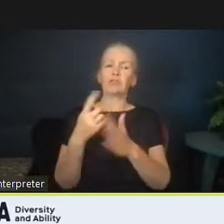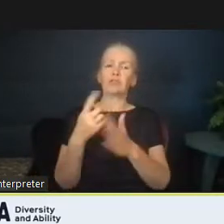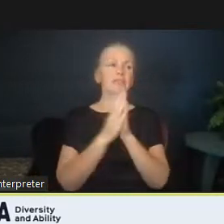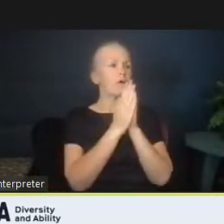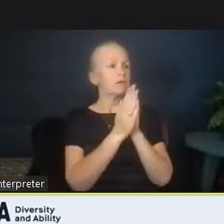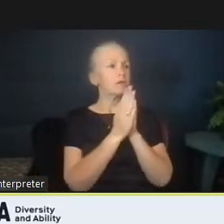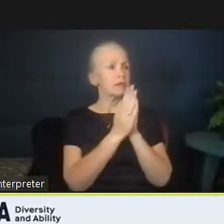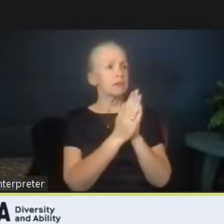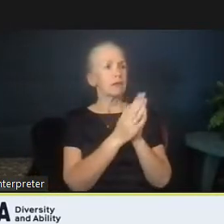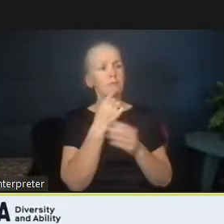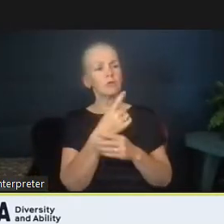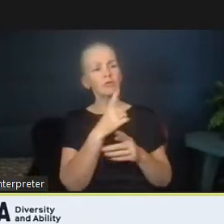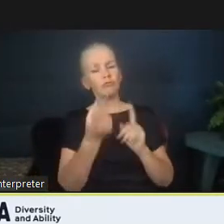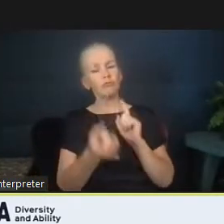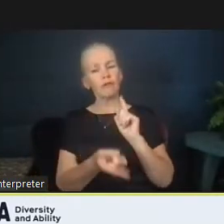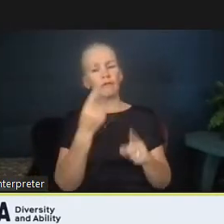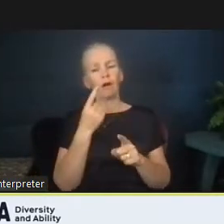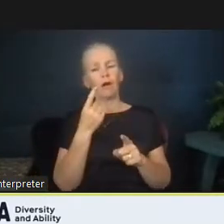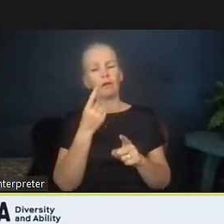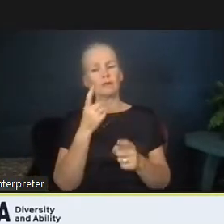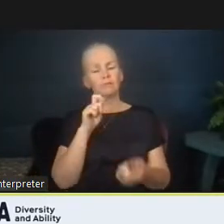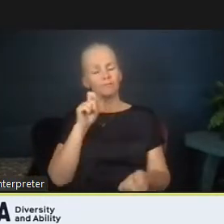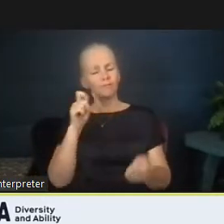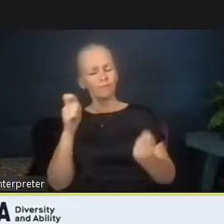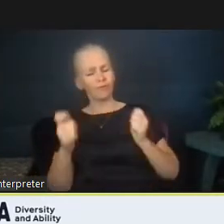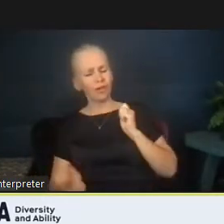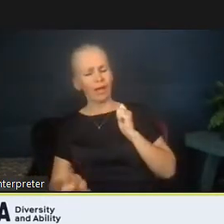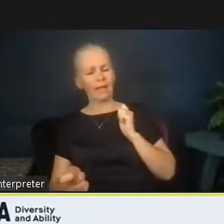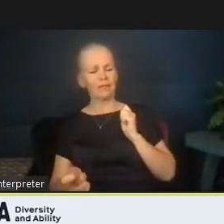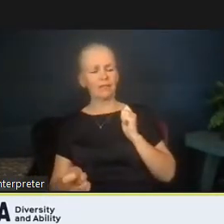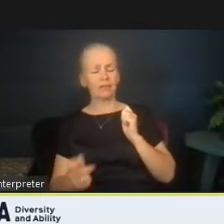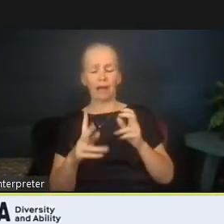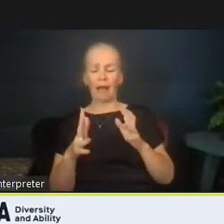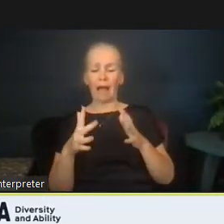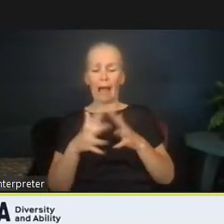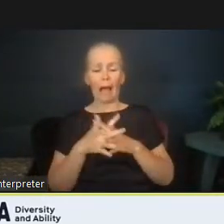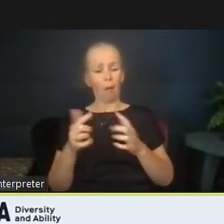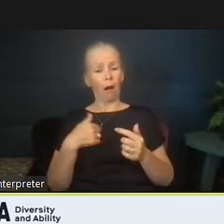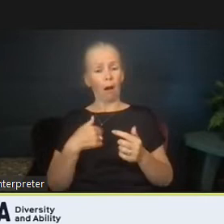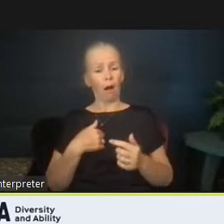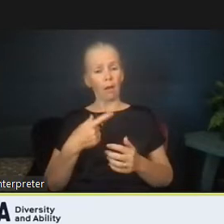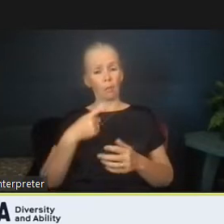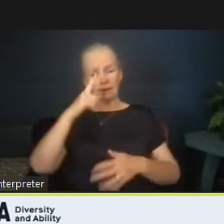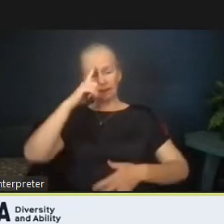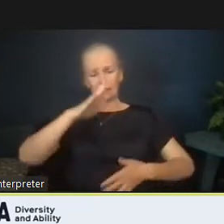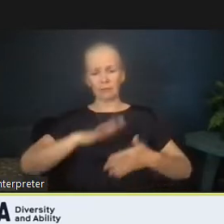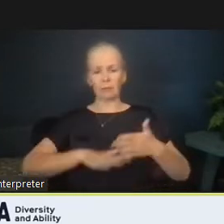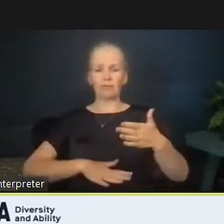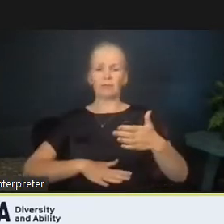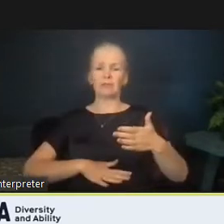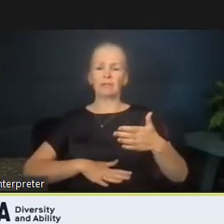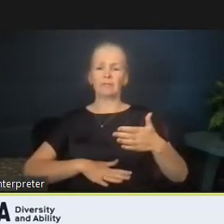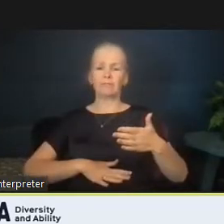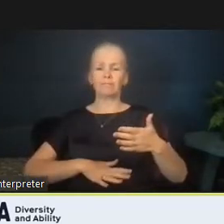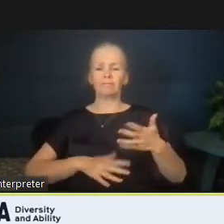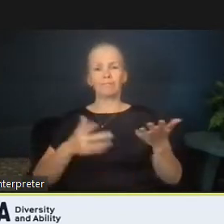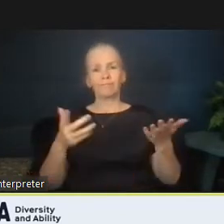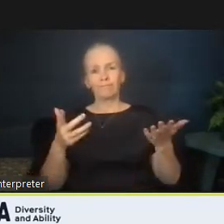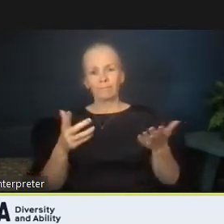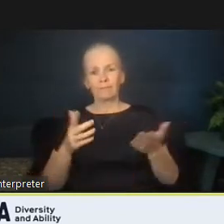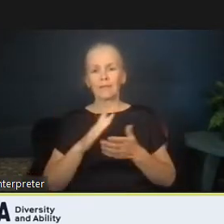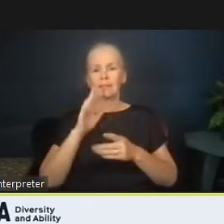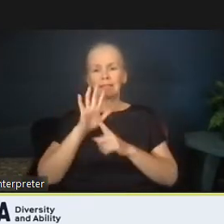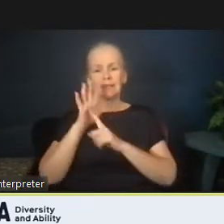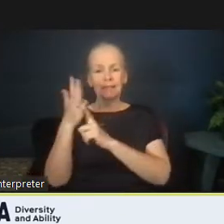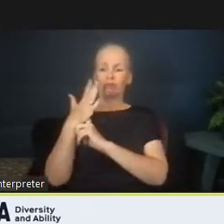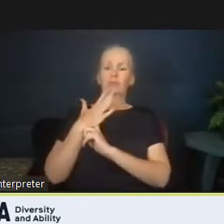to then reverse engineer it and look at how I was experiencing discrimination in the other parts of